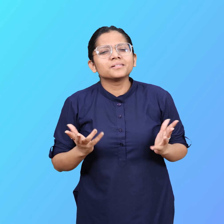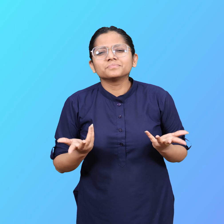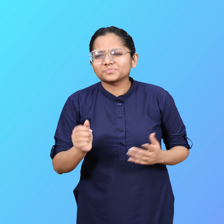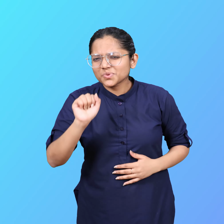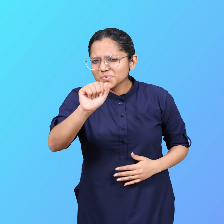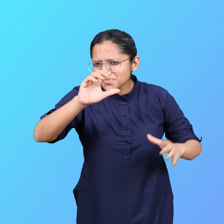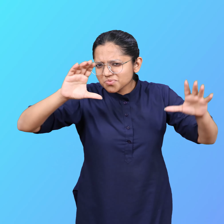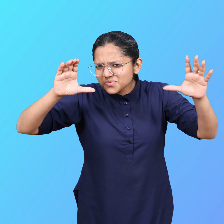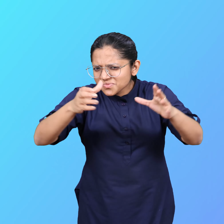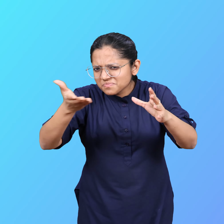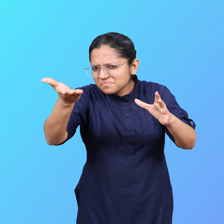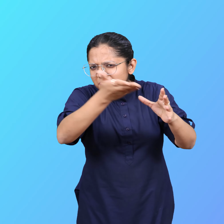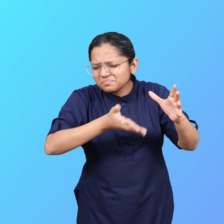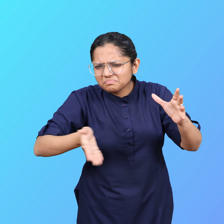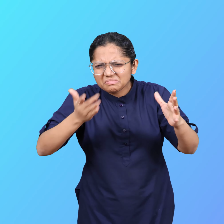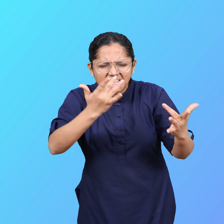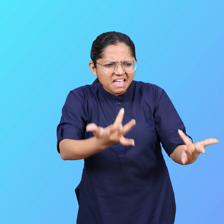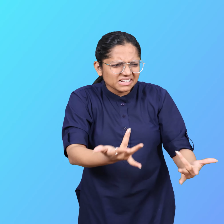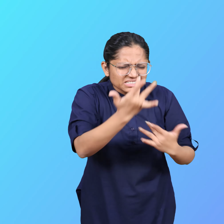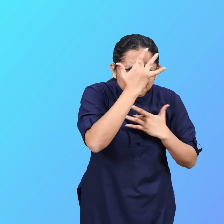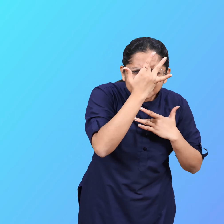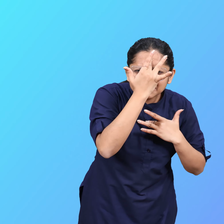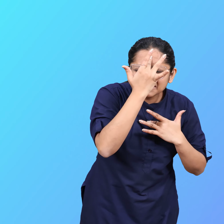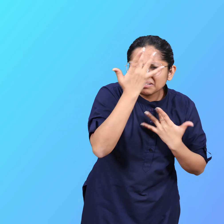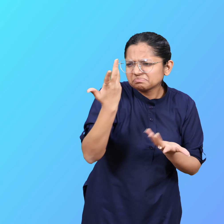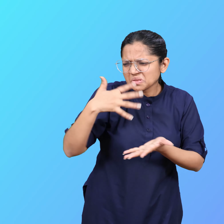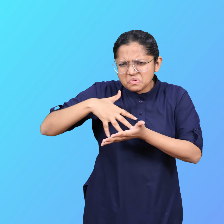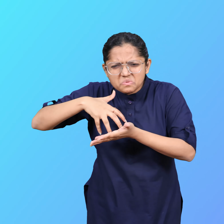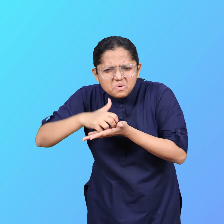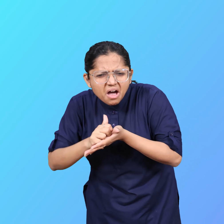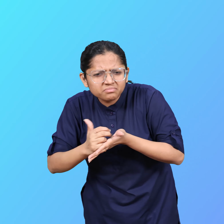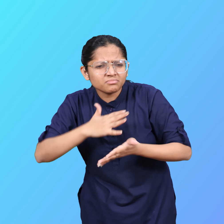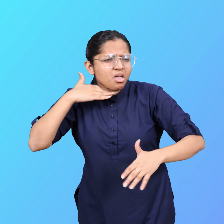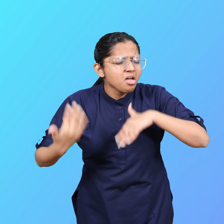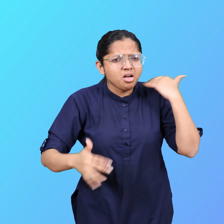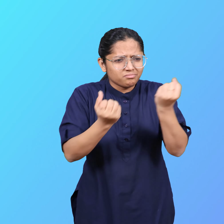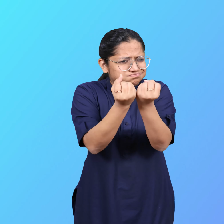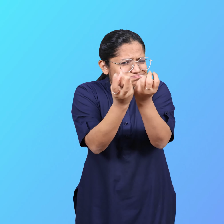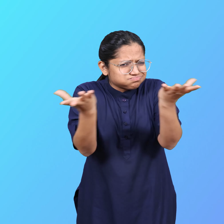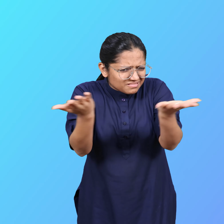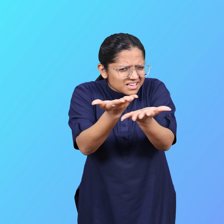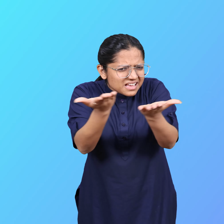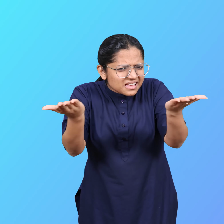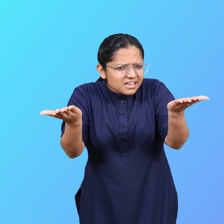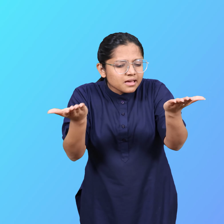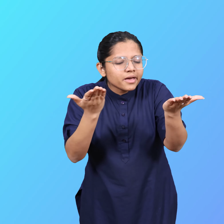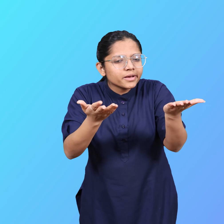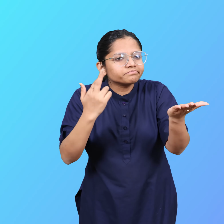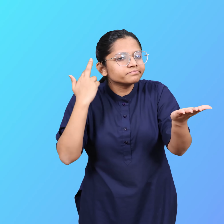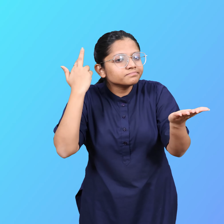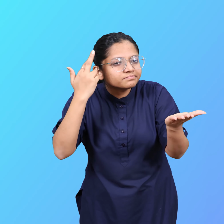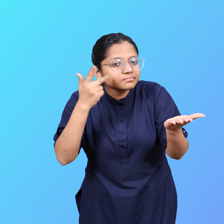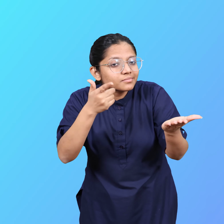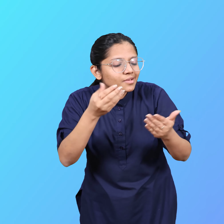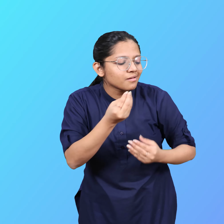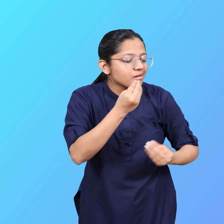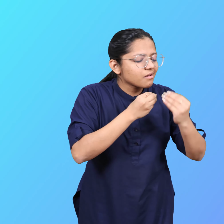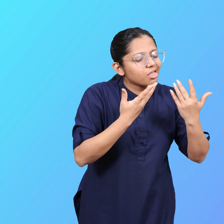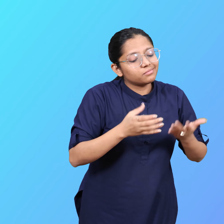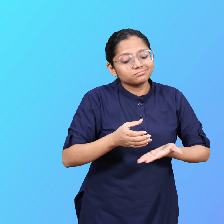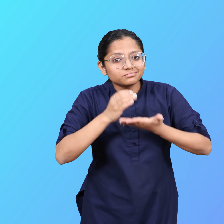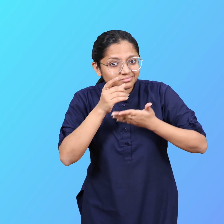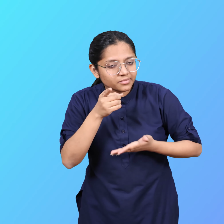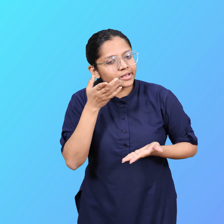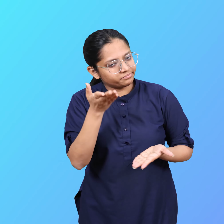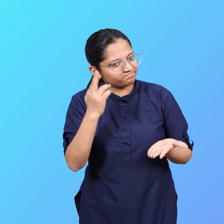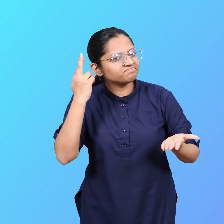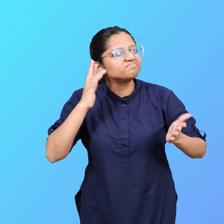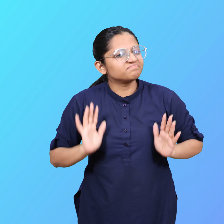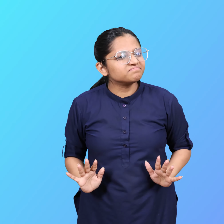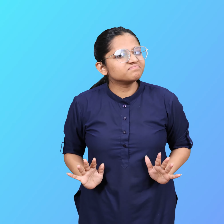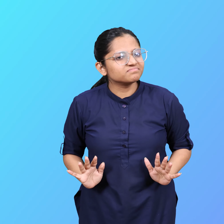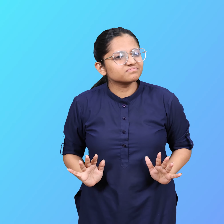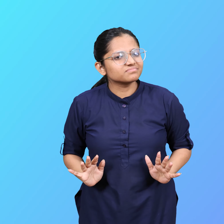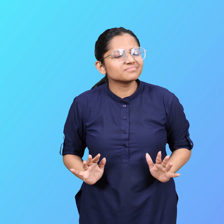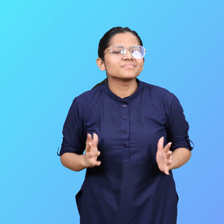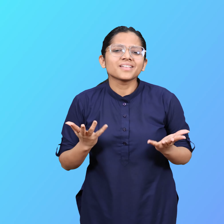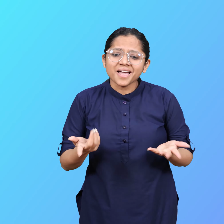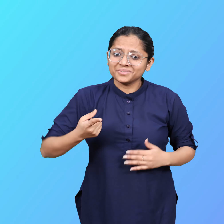That is why many in your group are sick and weak, and many have died.